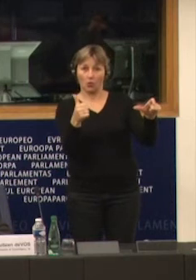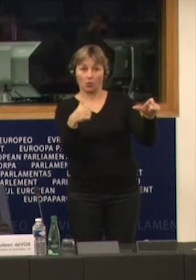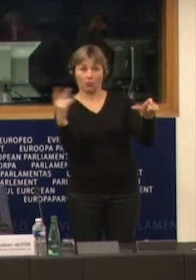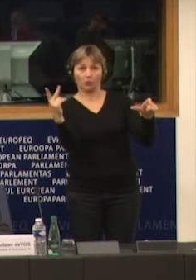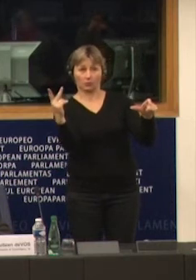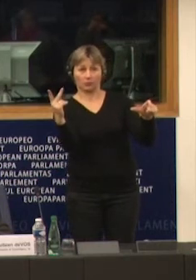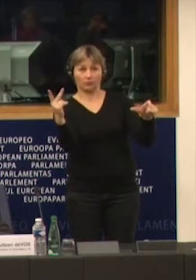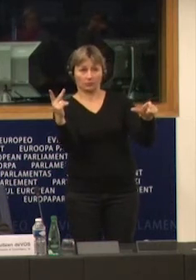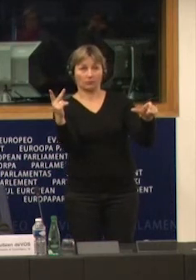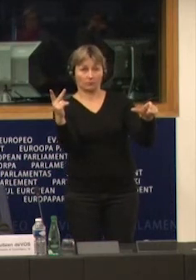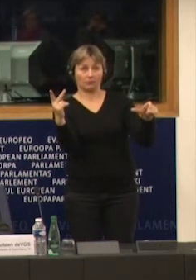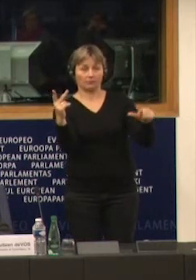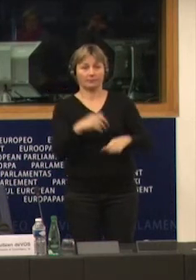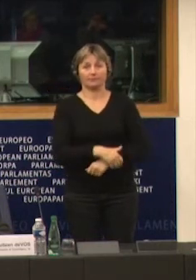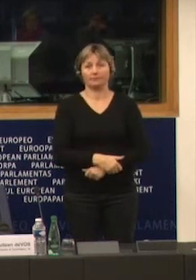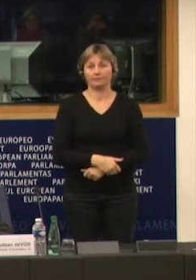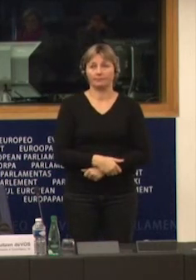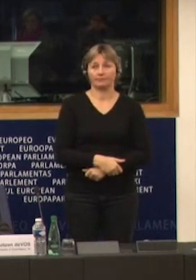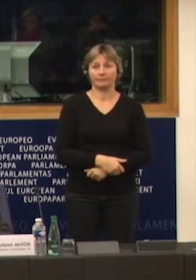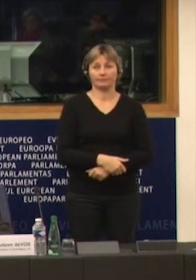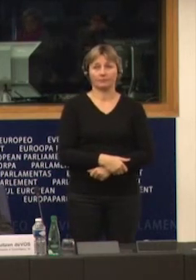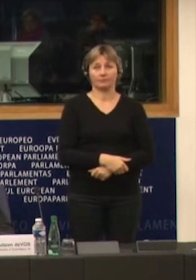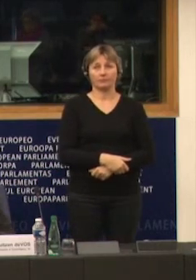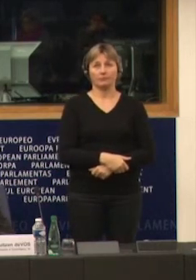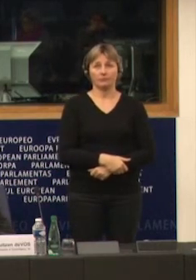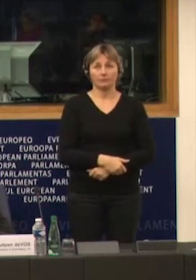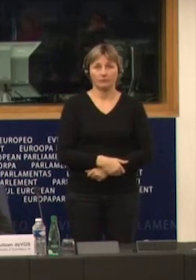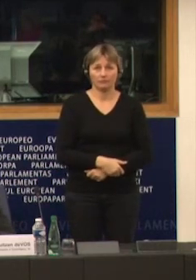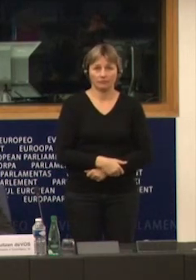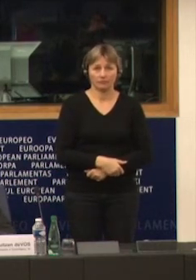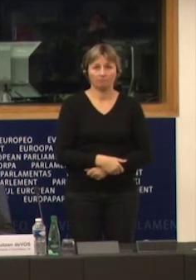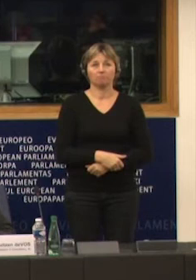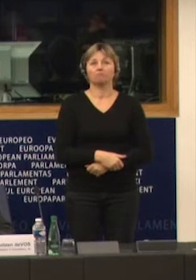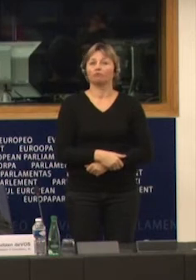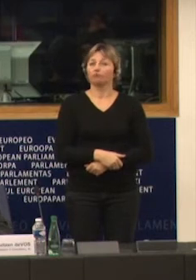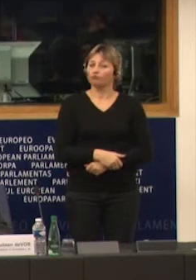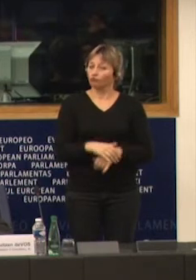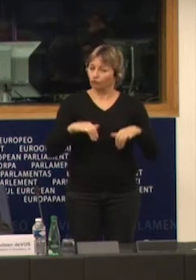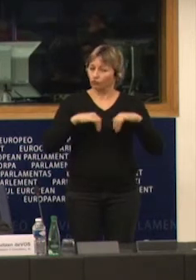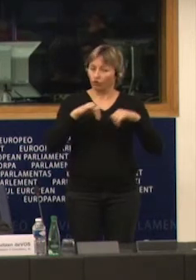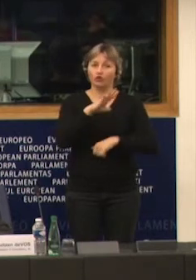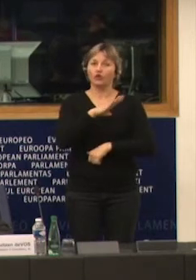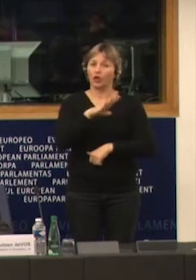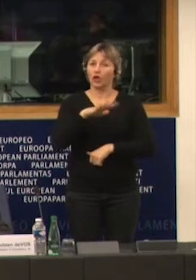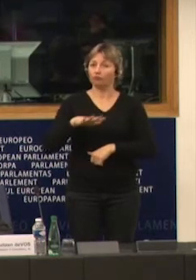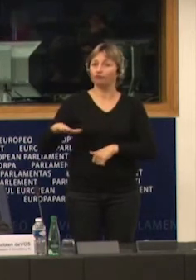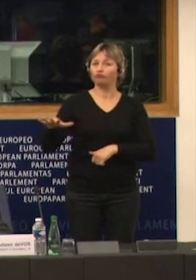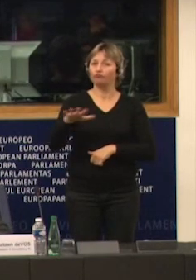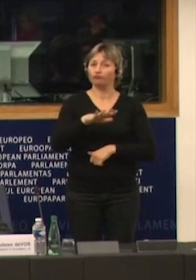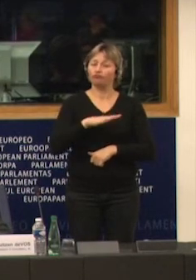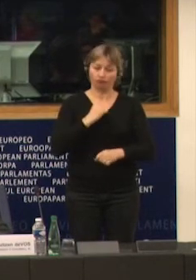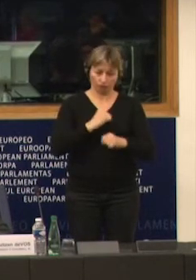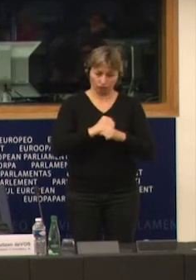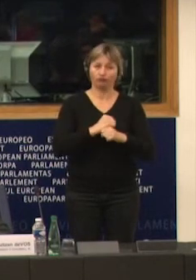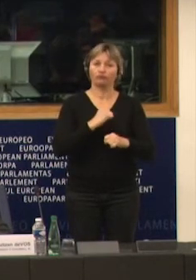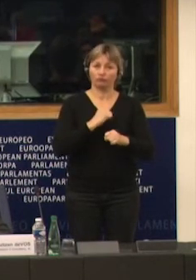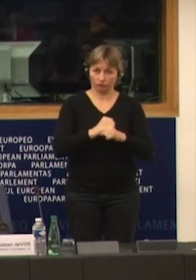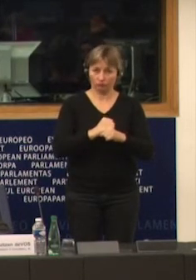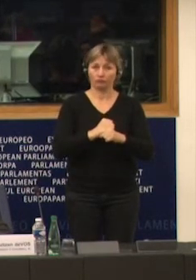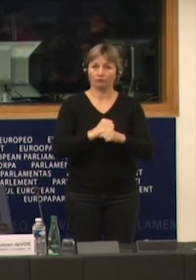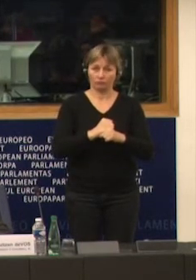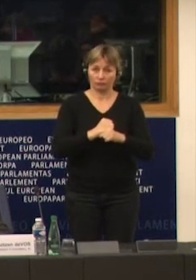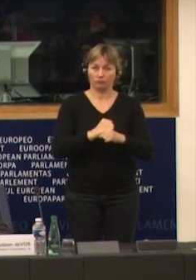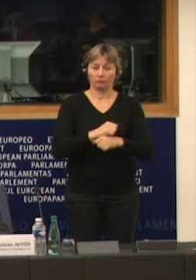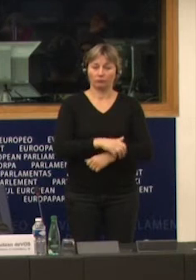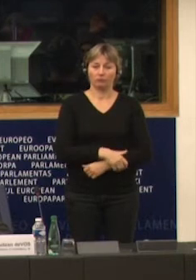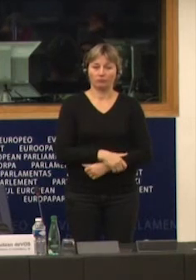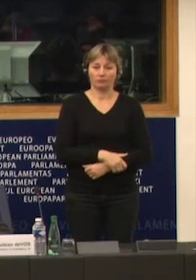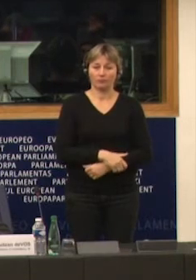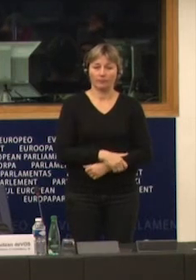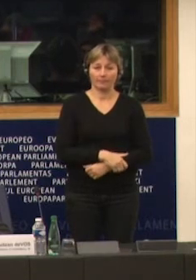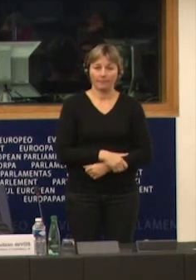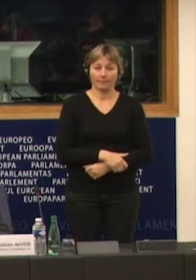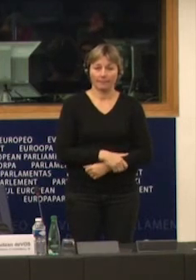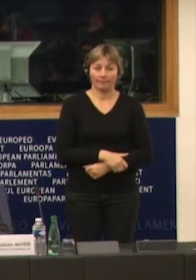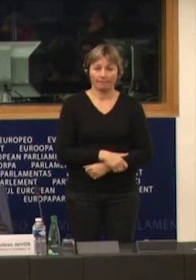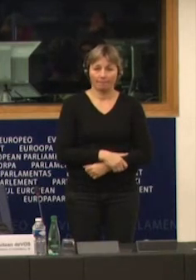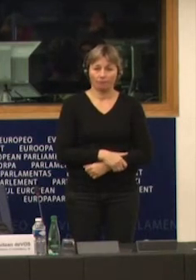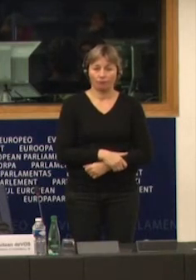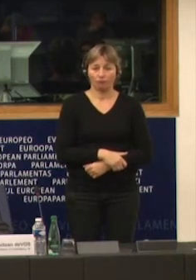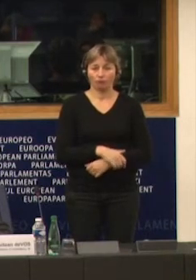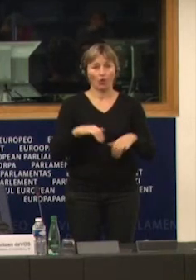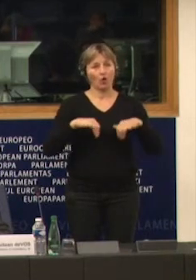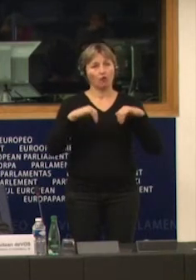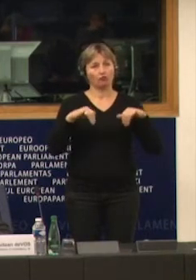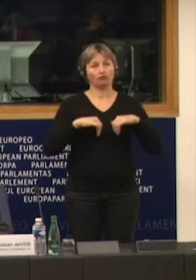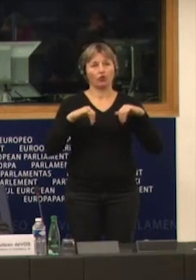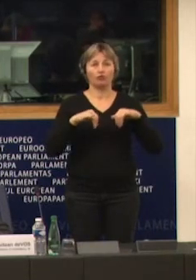Some of them are working. 9% of the young people with a disability benefit is actually working in a regular job. 17% have a job